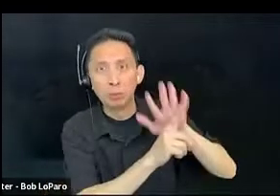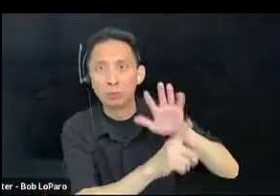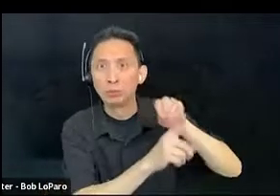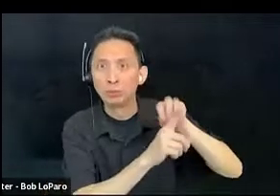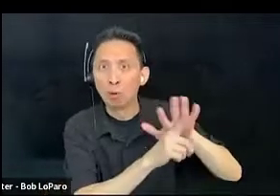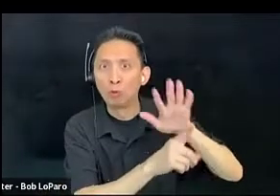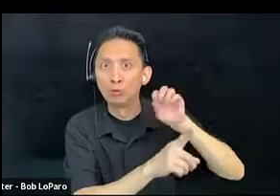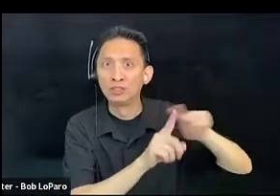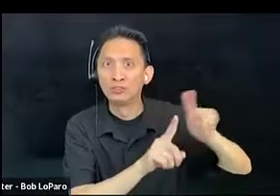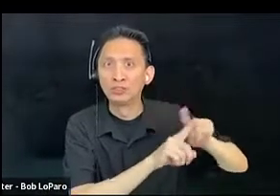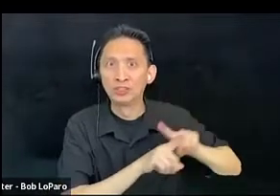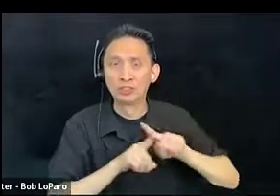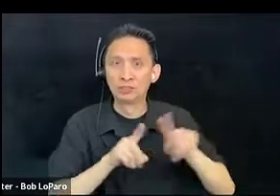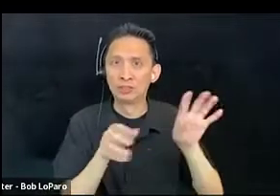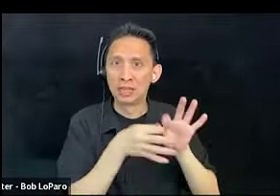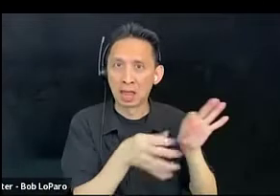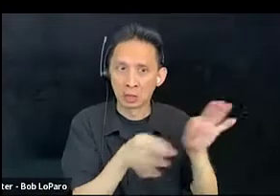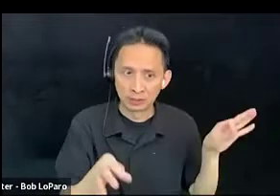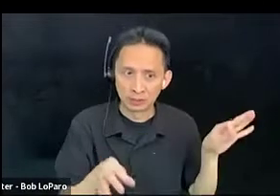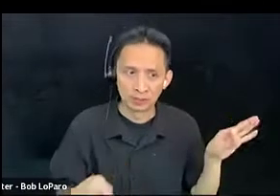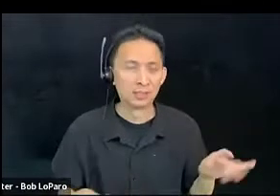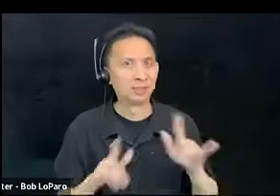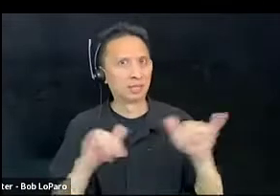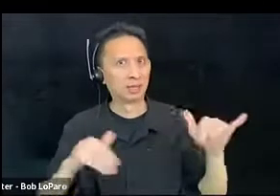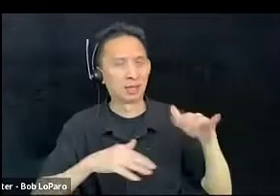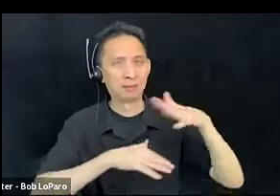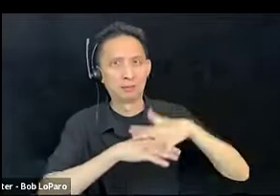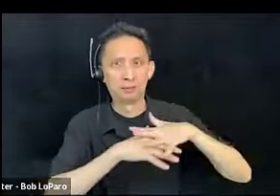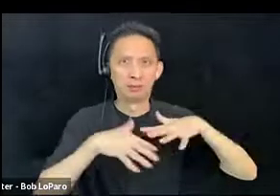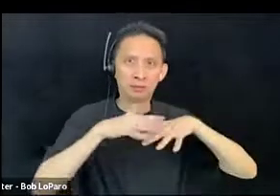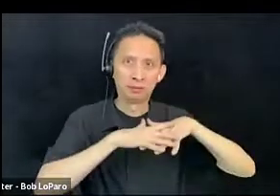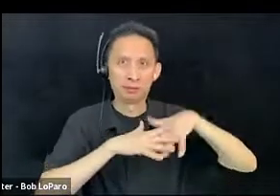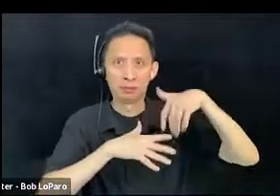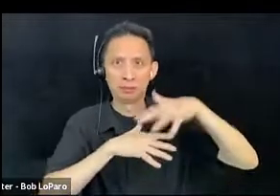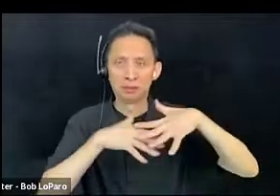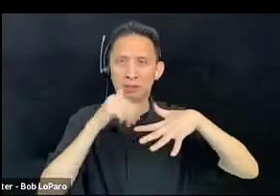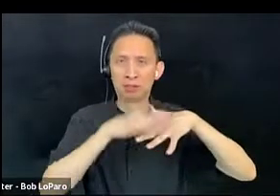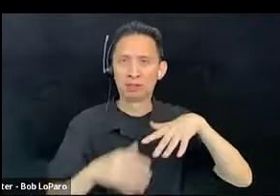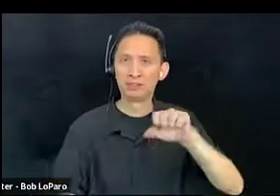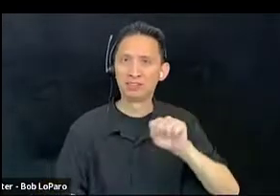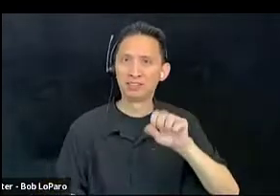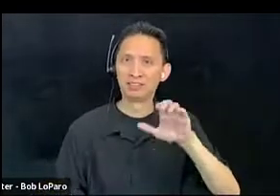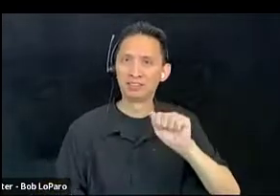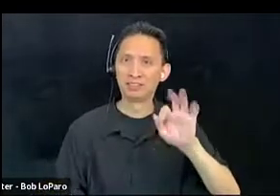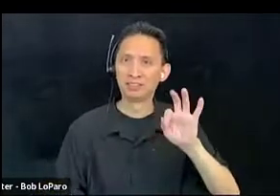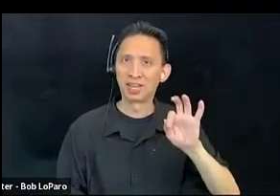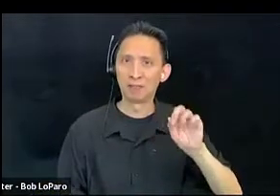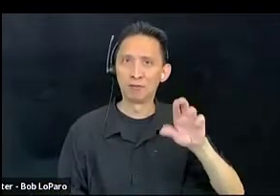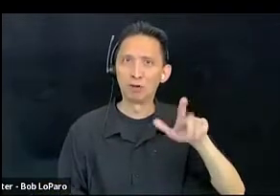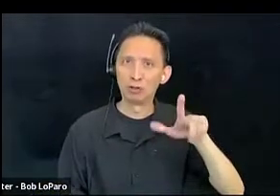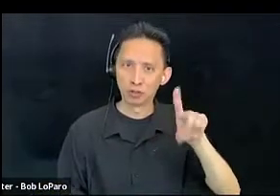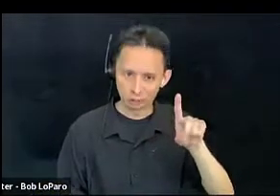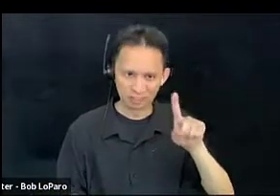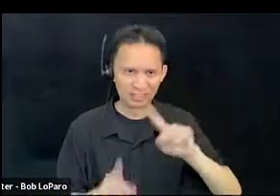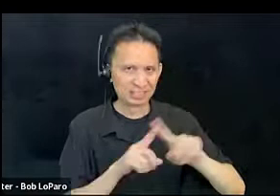that are at your students' current expressive levels. We're not going over their heads expressively and giving them a system